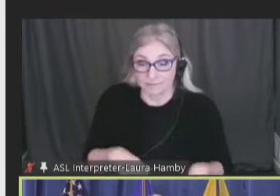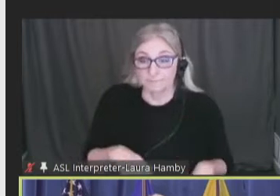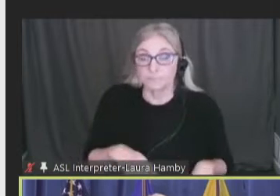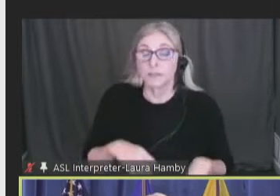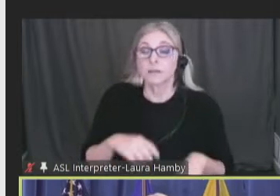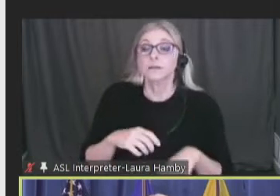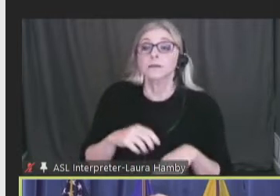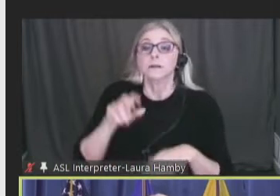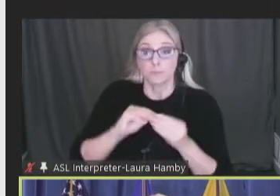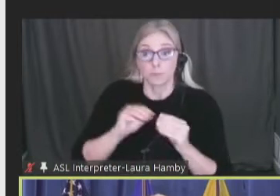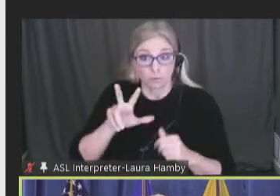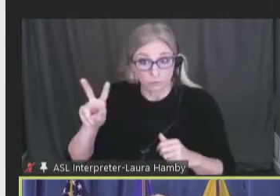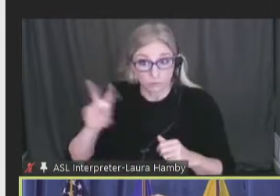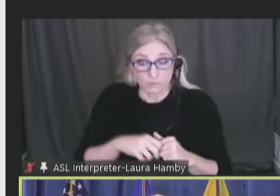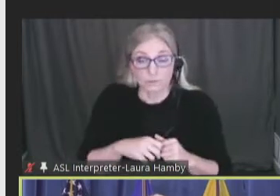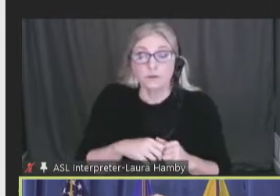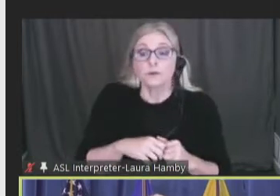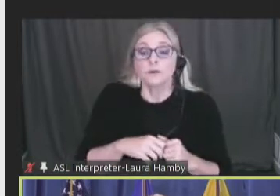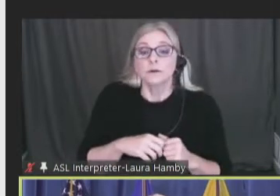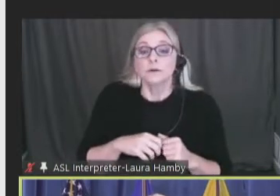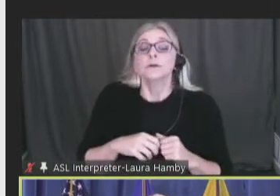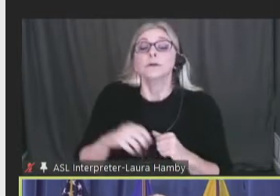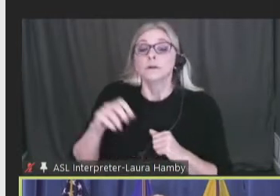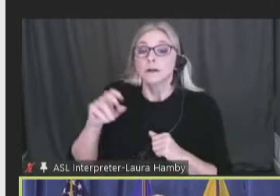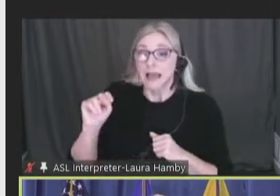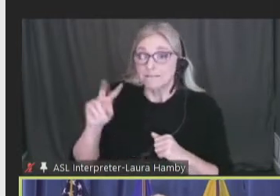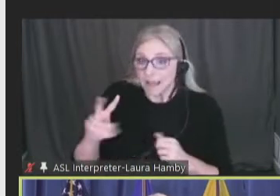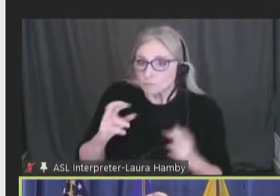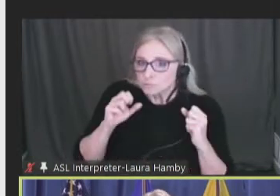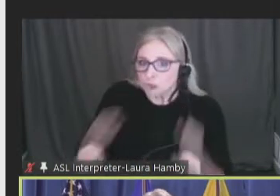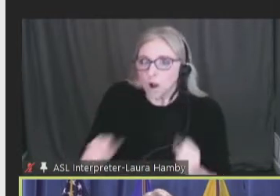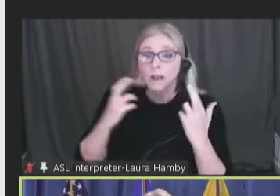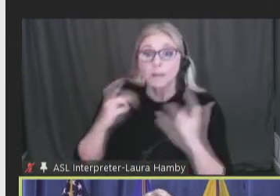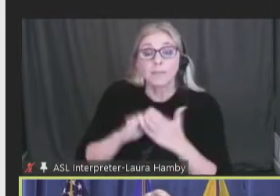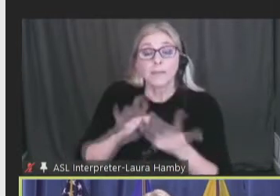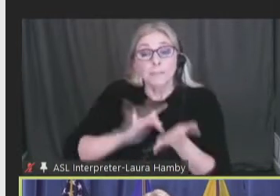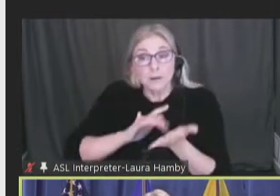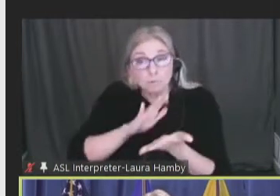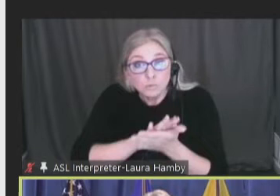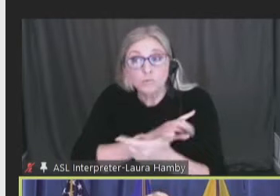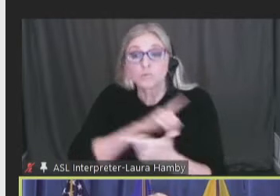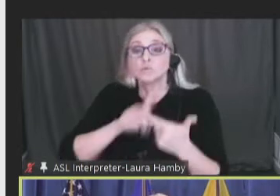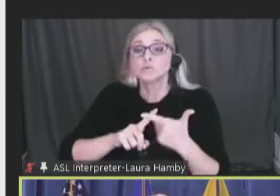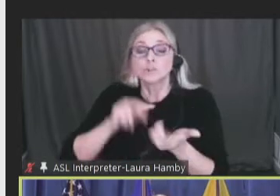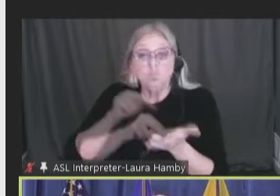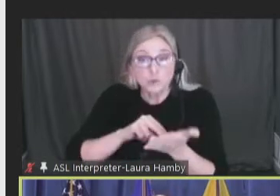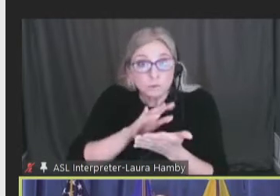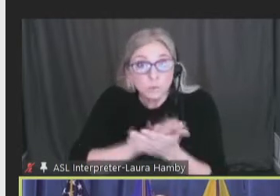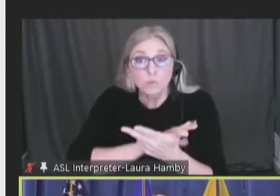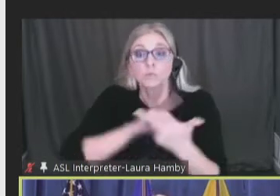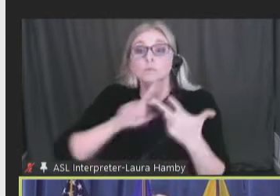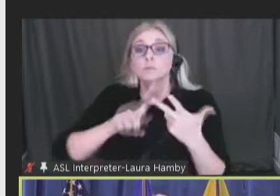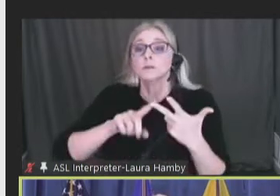Thirty-two, NVAC strongly recommends that medical schools, nursing schools, healthcare